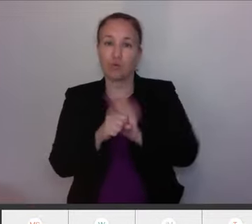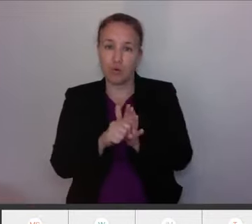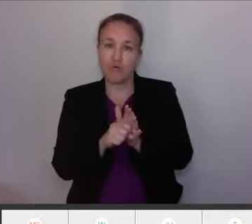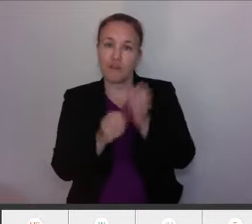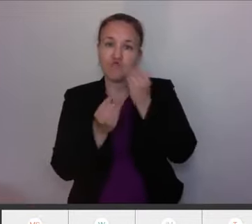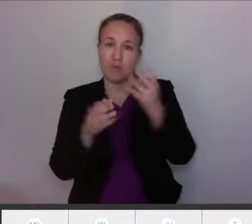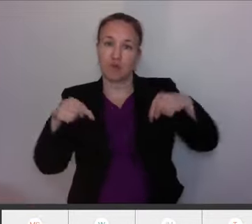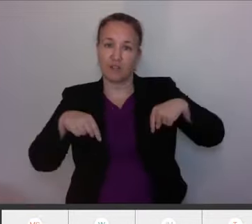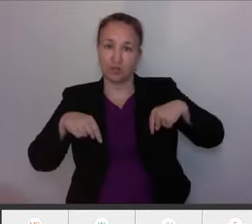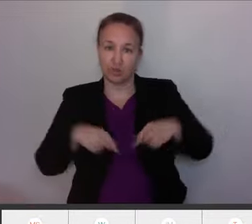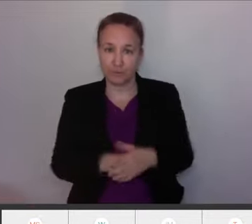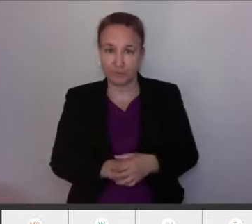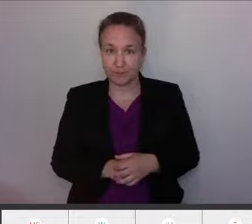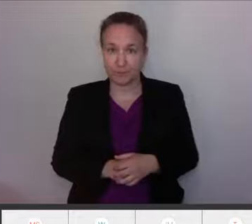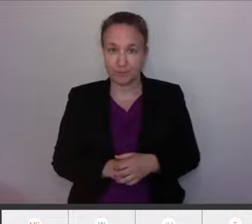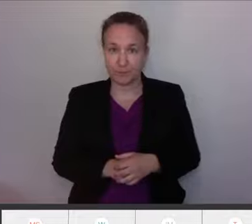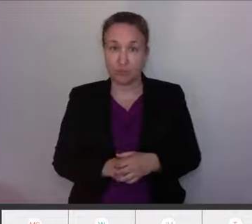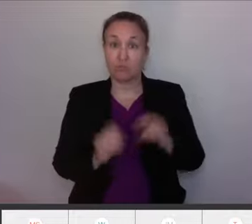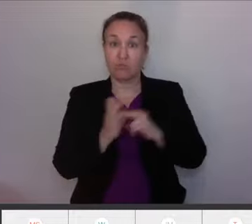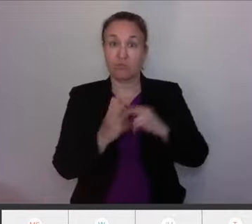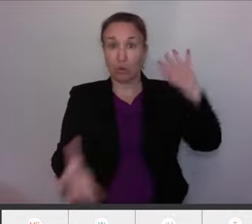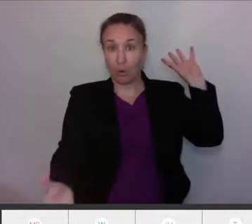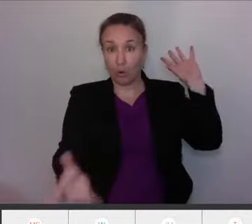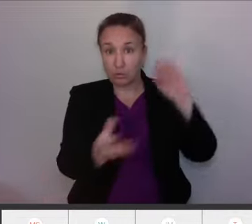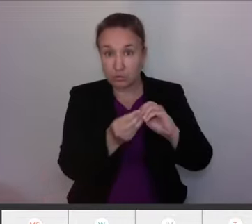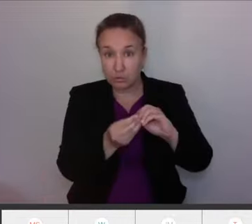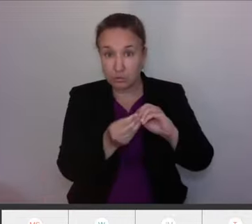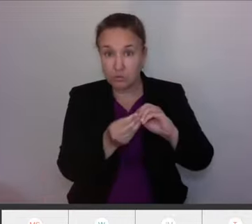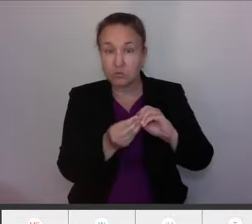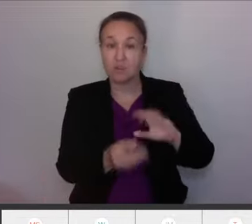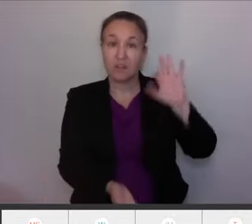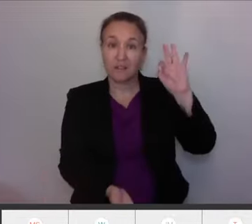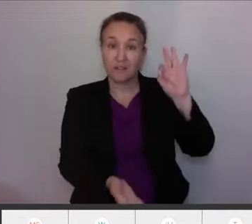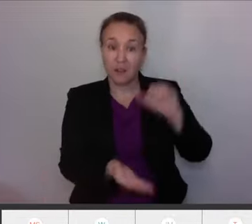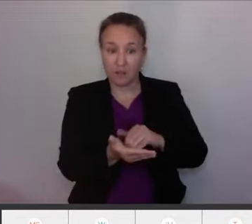montgomery county which brings us to a total of